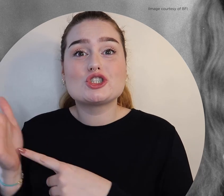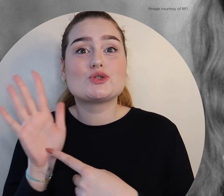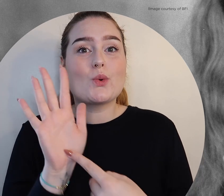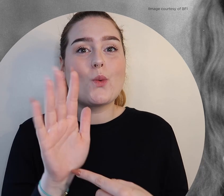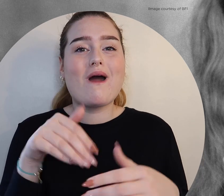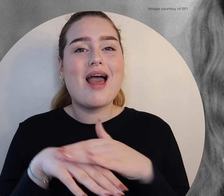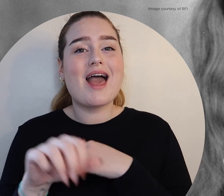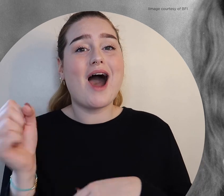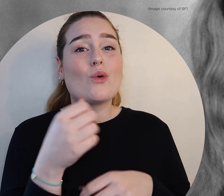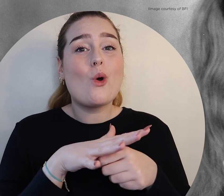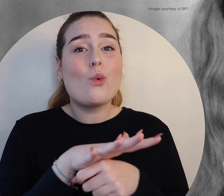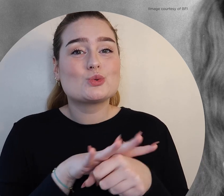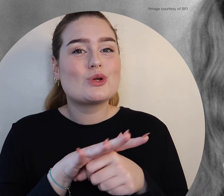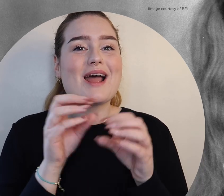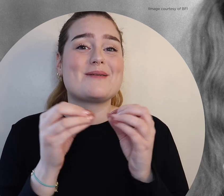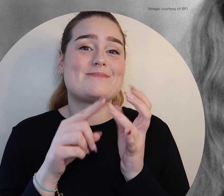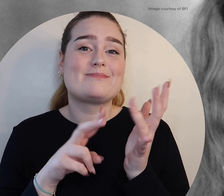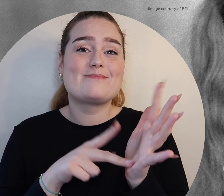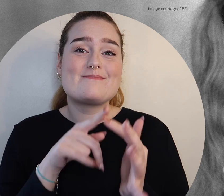at additional local venues in Bo'ness.